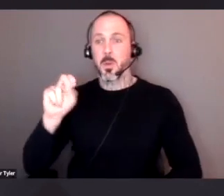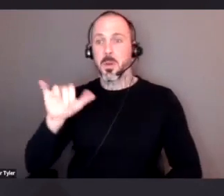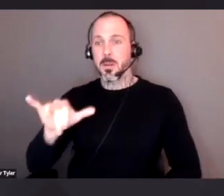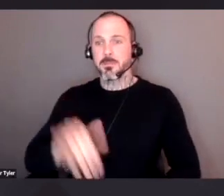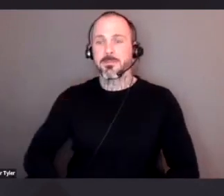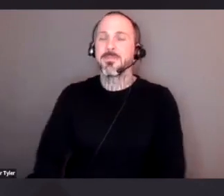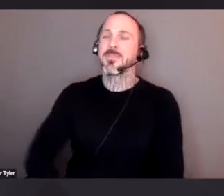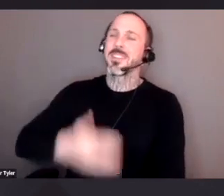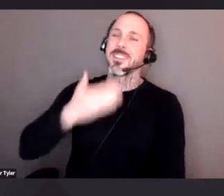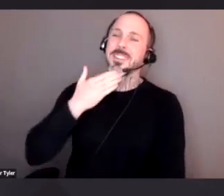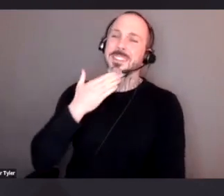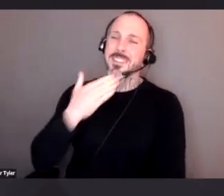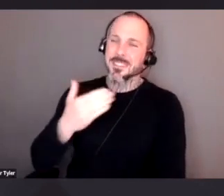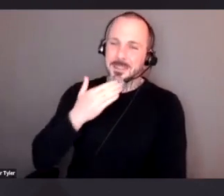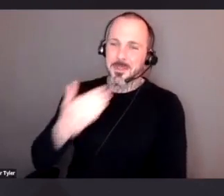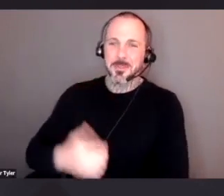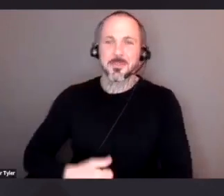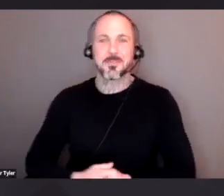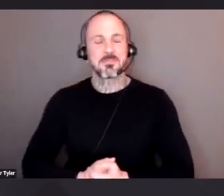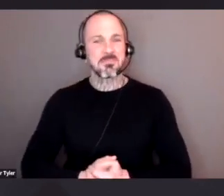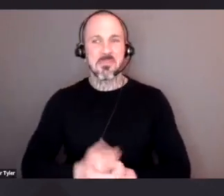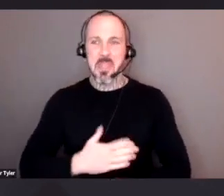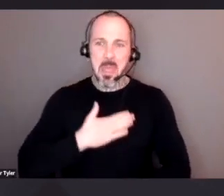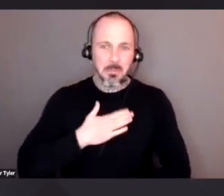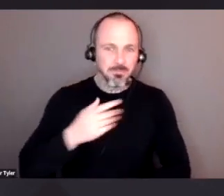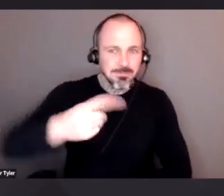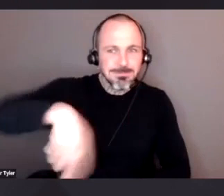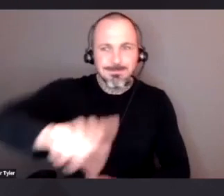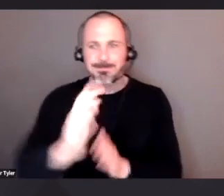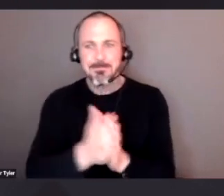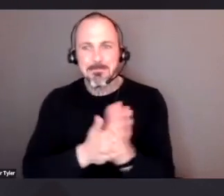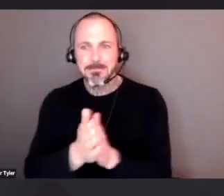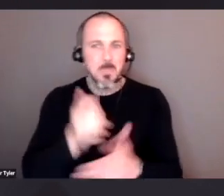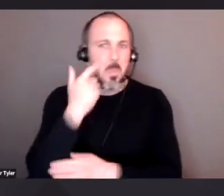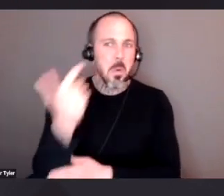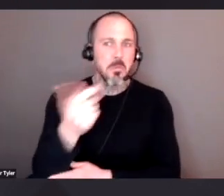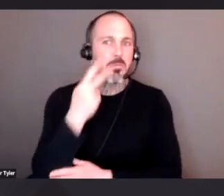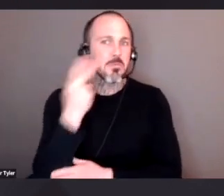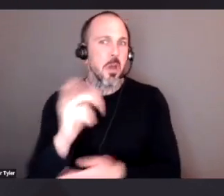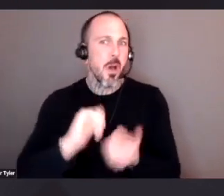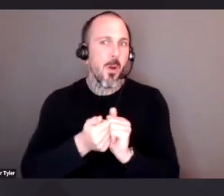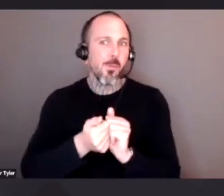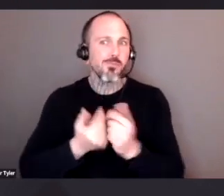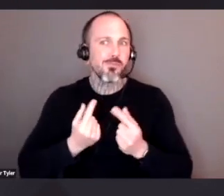As you may already know, within the Canadian labour market, we are witnessing rapid transformations